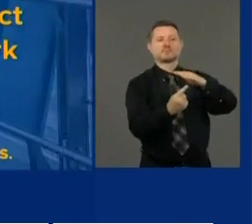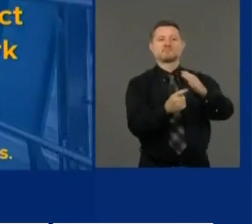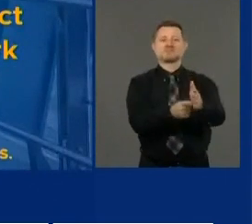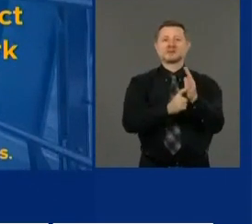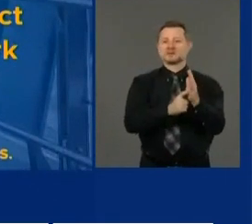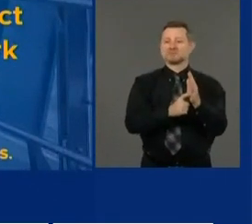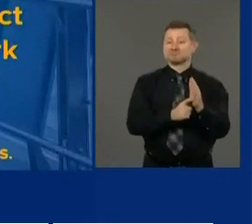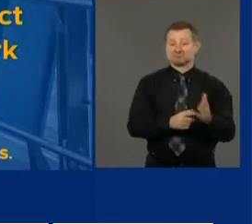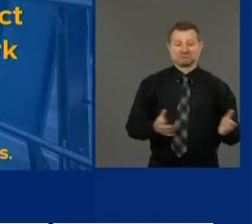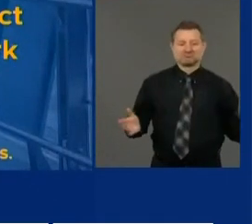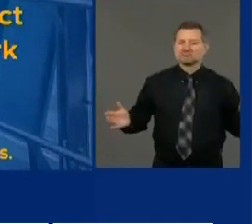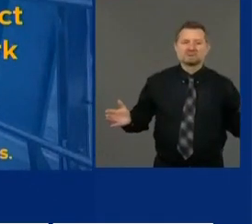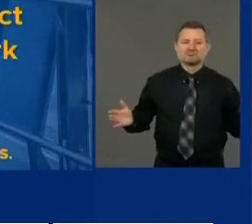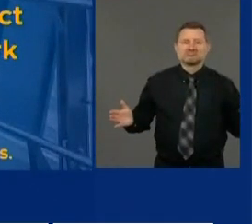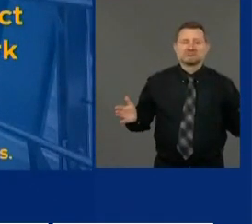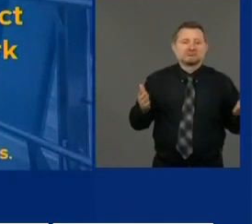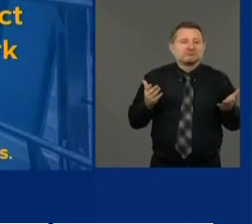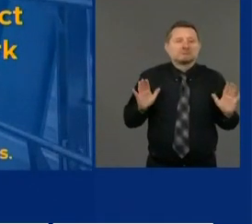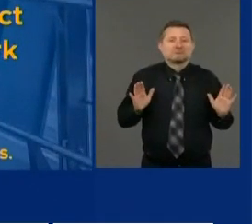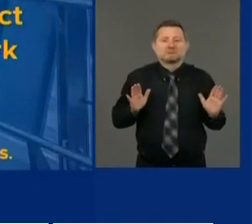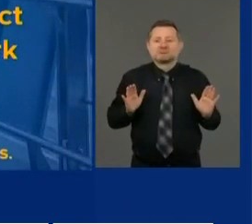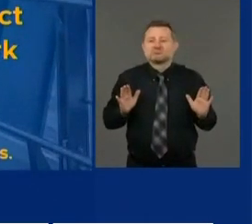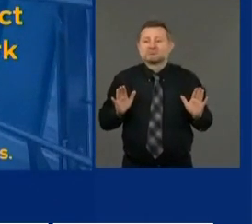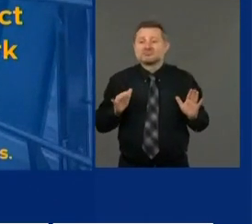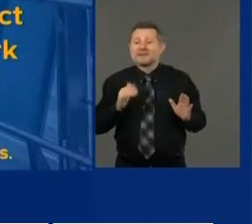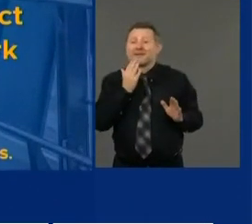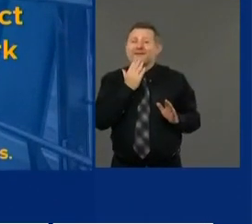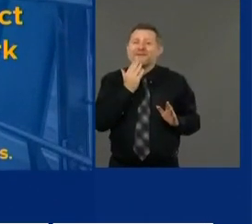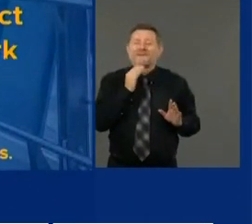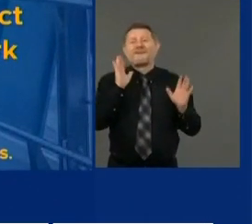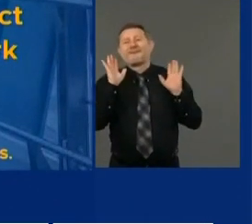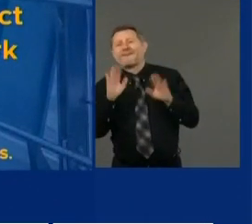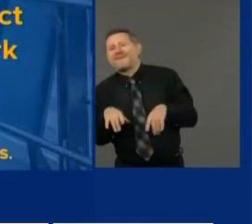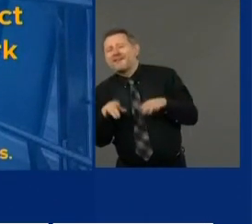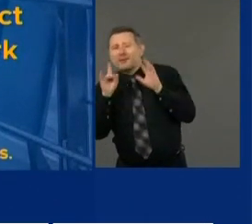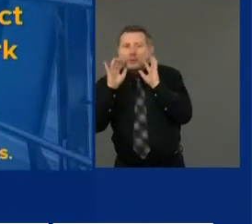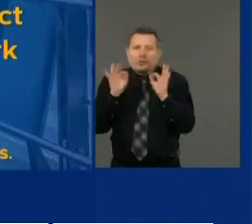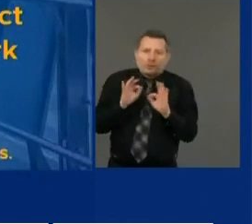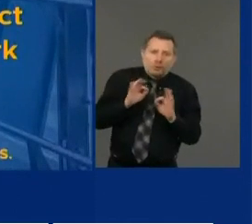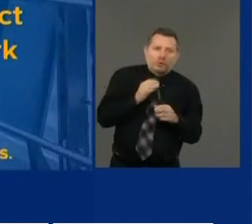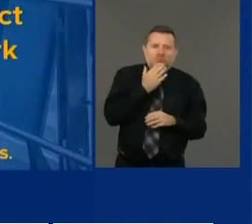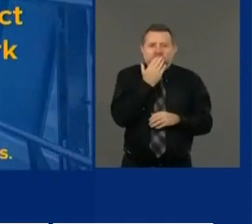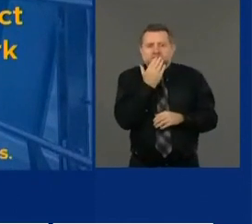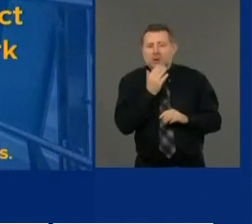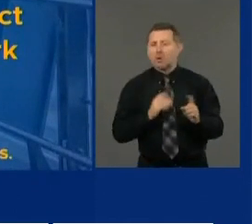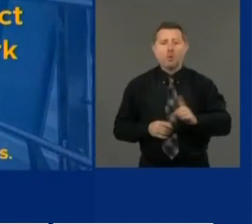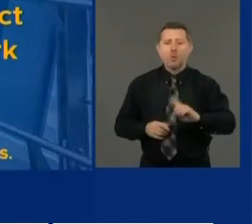AND ORDERED TO COMPLETE